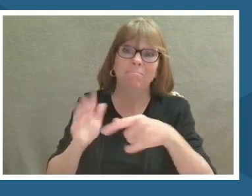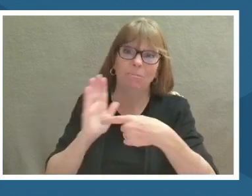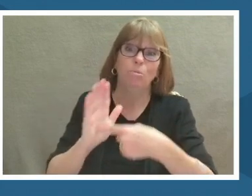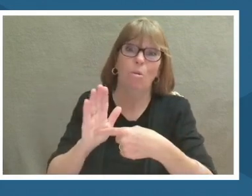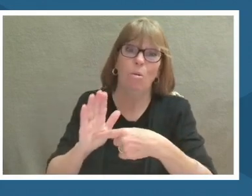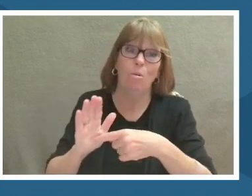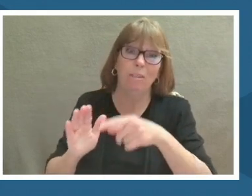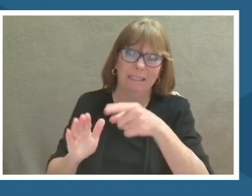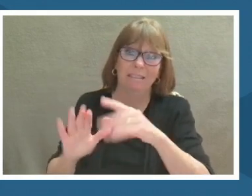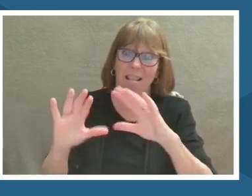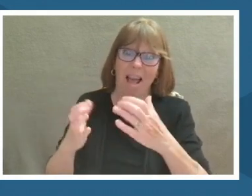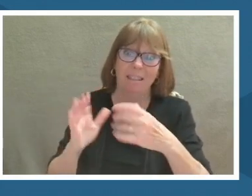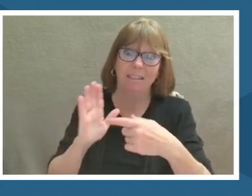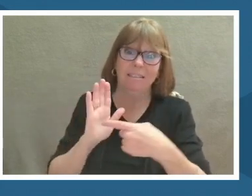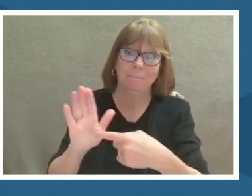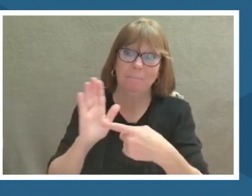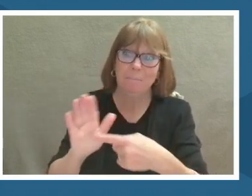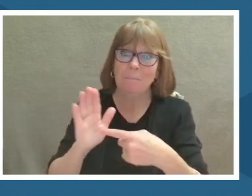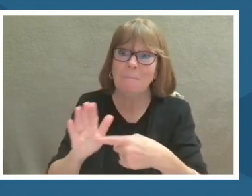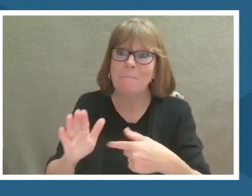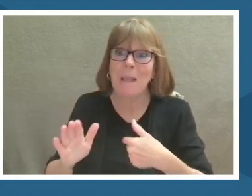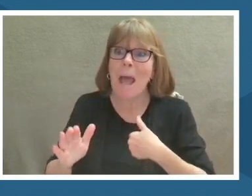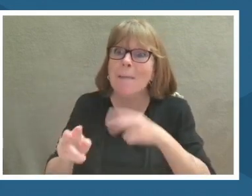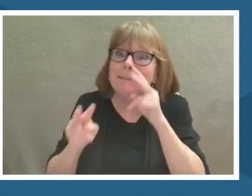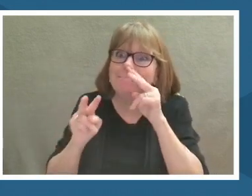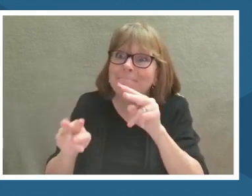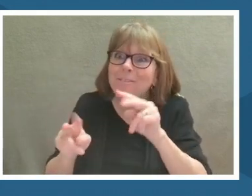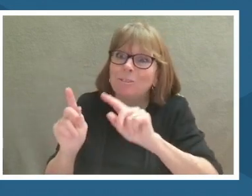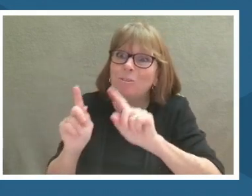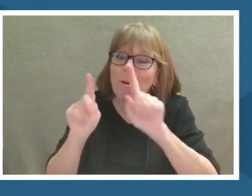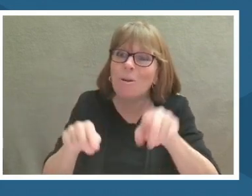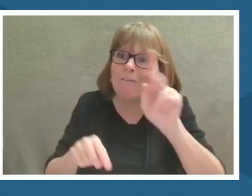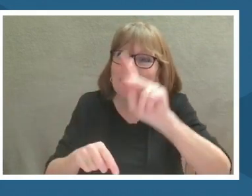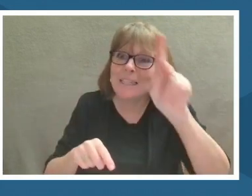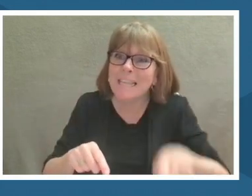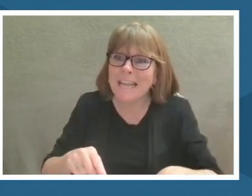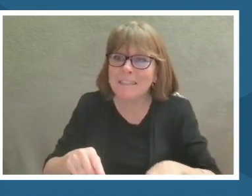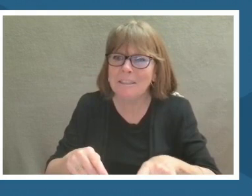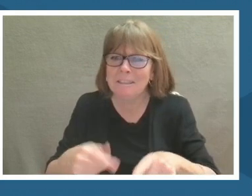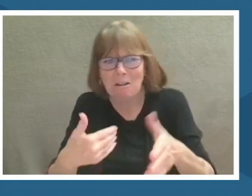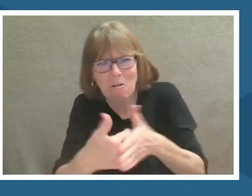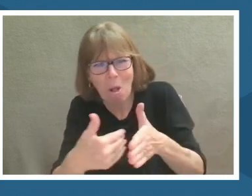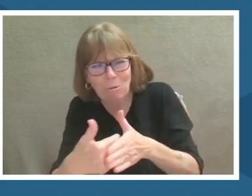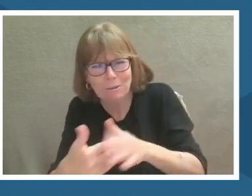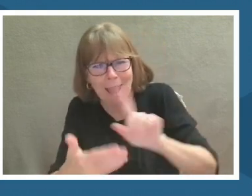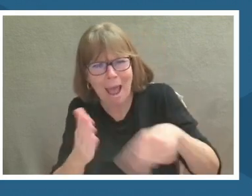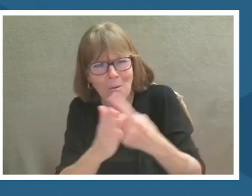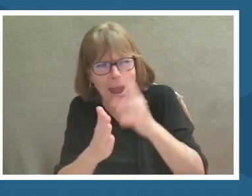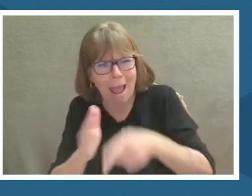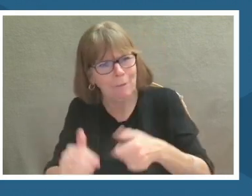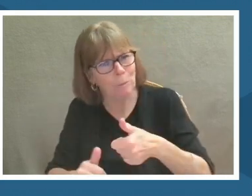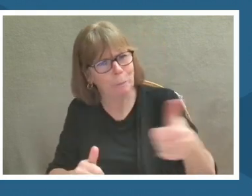can't wait to come to philadelphia today we're only about an hour and a half away